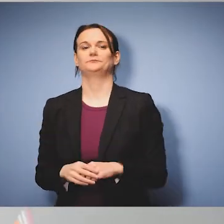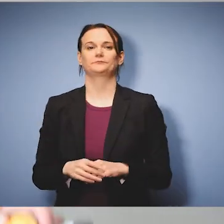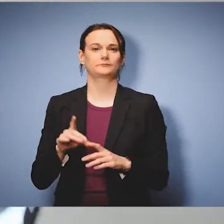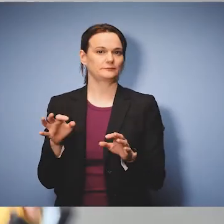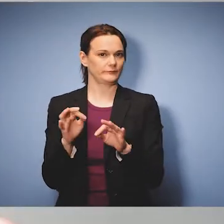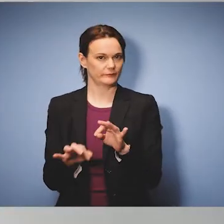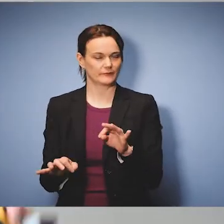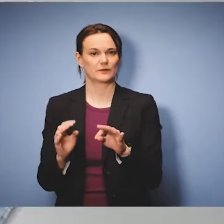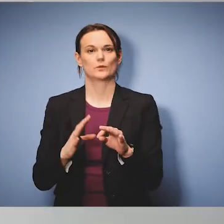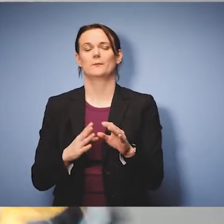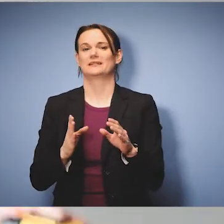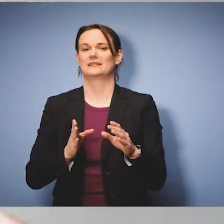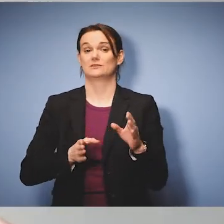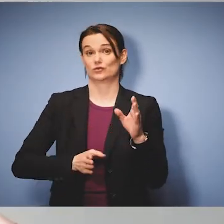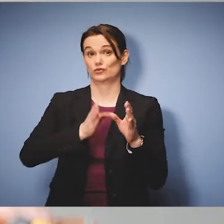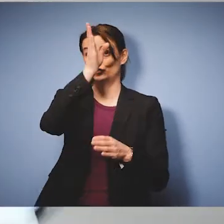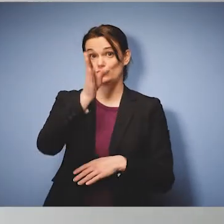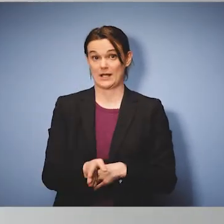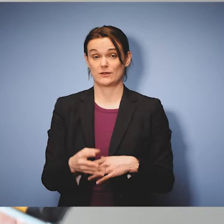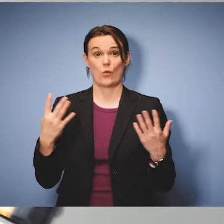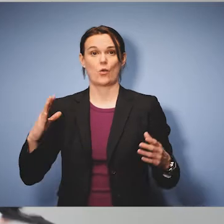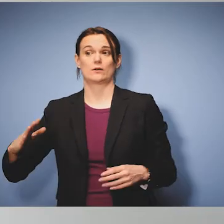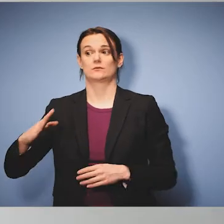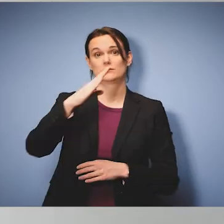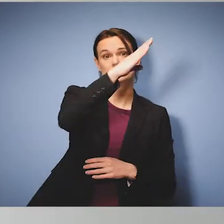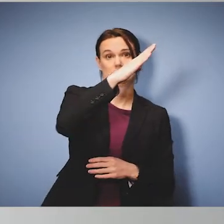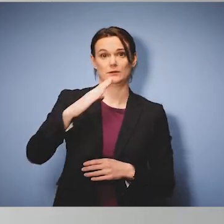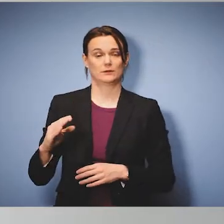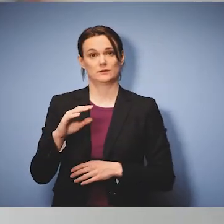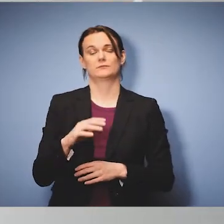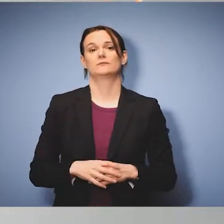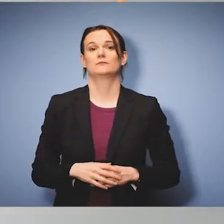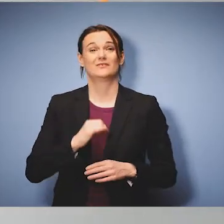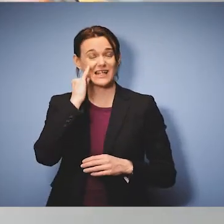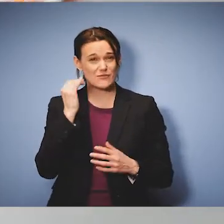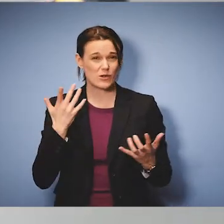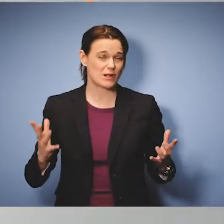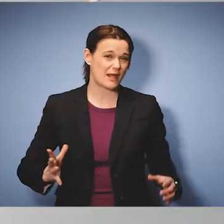and do straight cuts and 45's, that way, if you want to go any fancier you can do so,